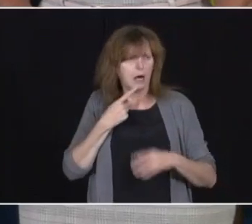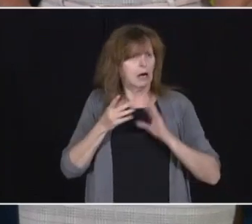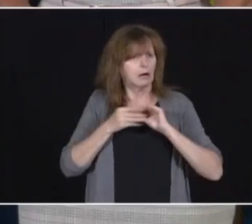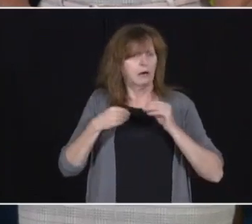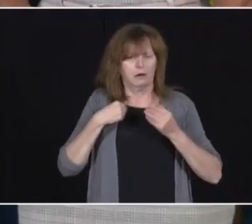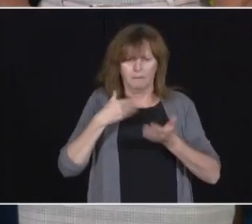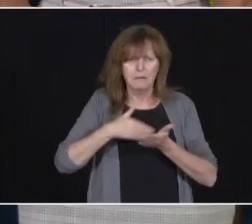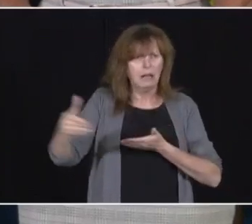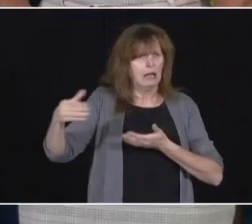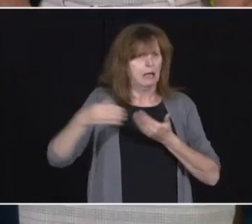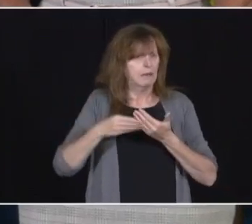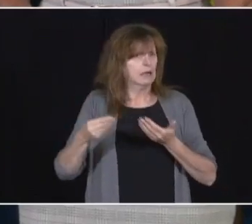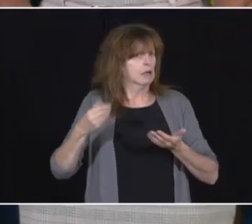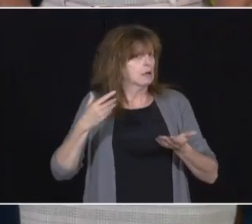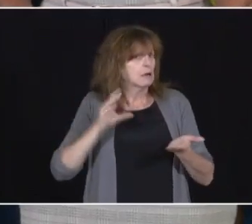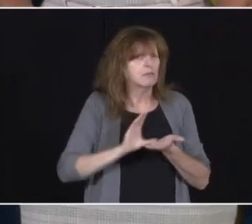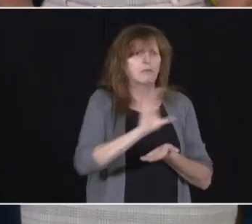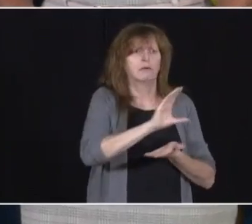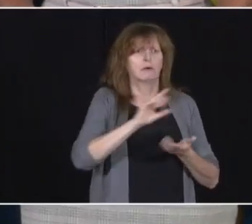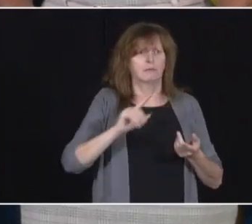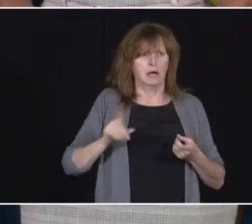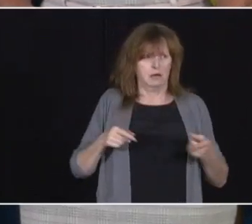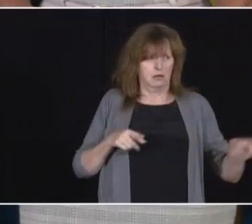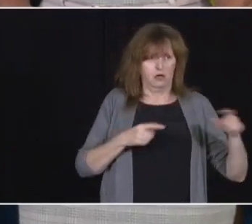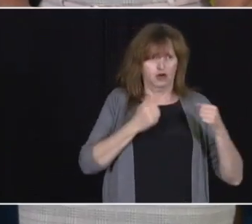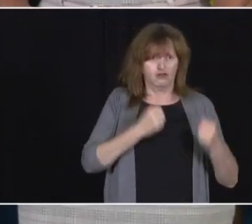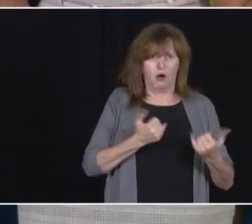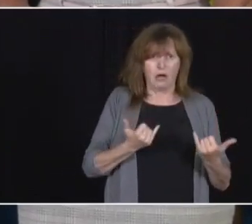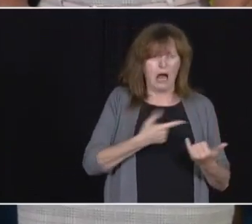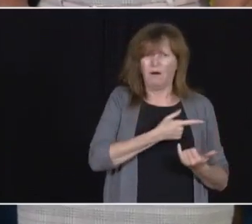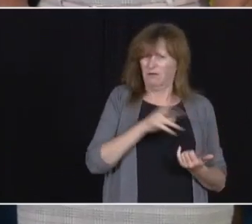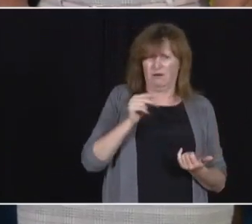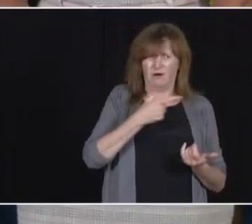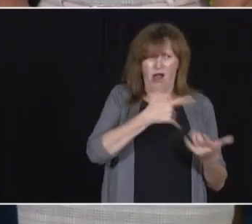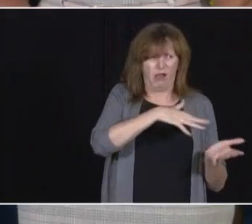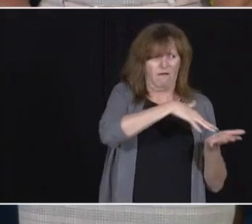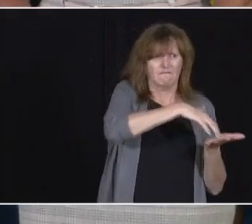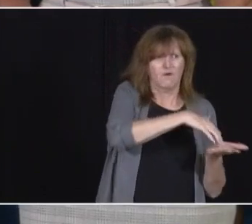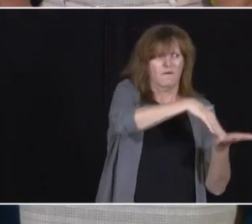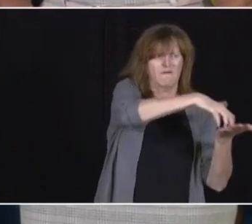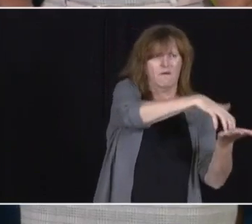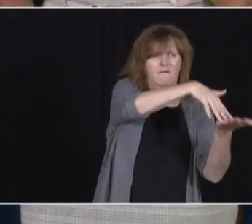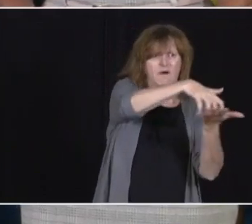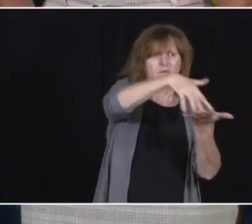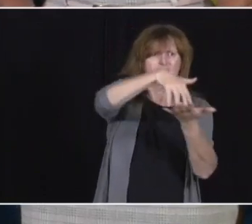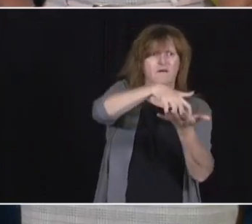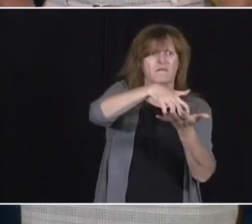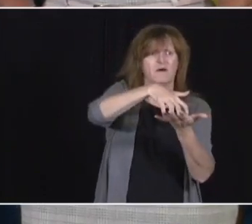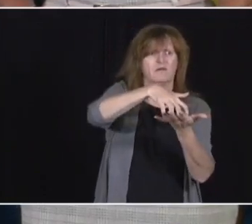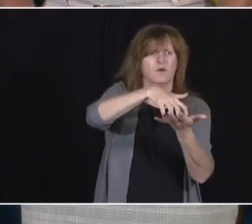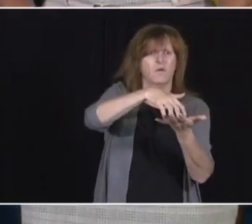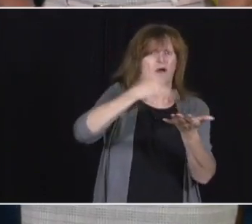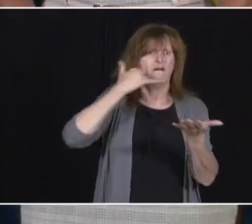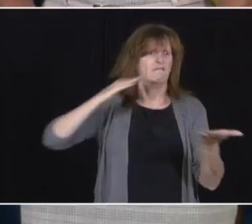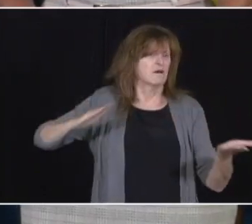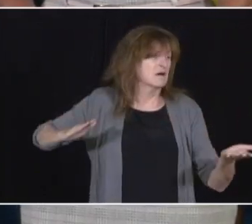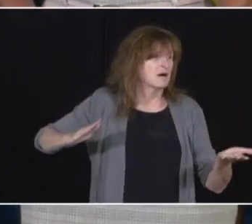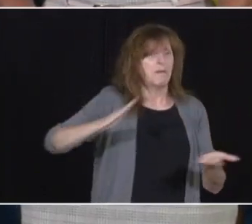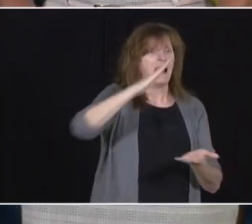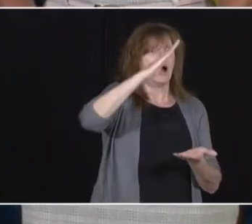I know that you said you put in millions more, but how will they cope when they are already so decimated?